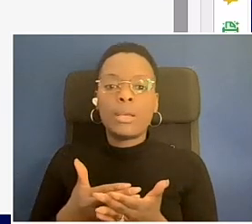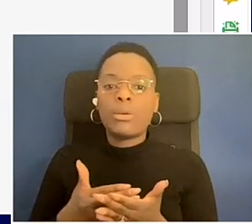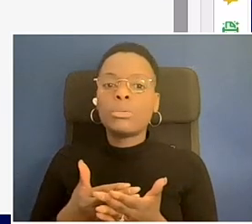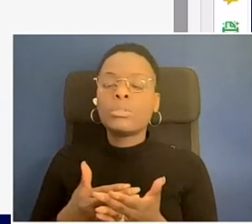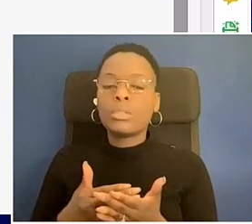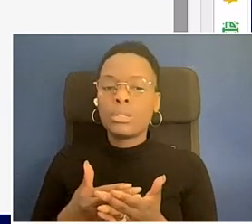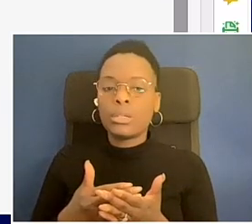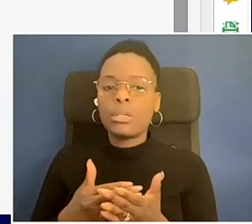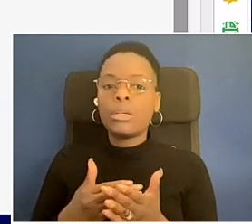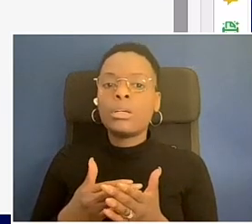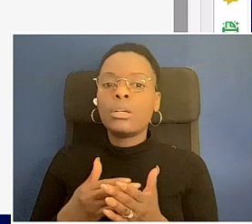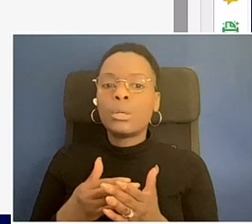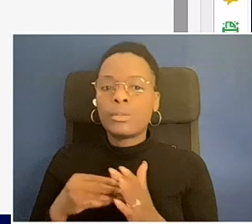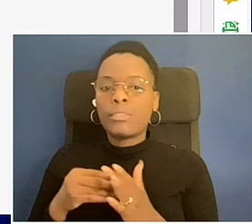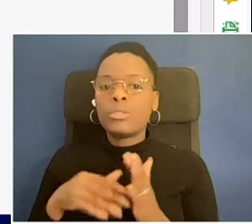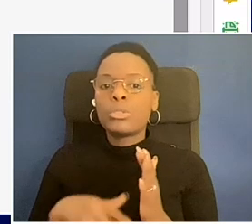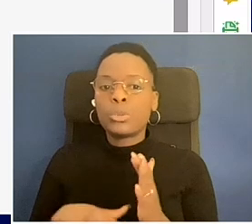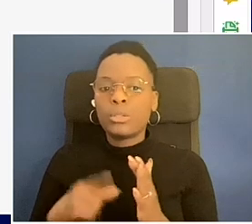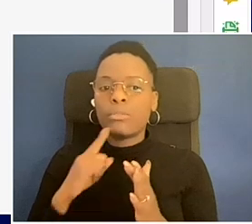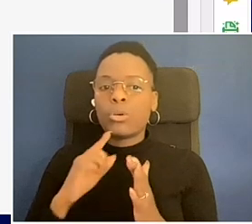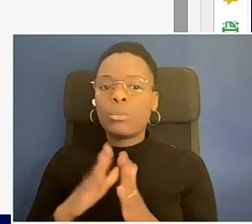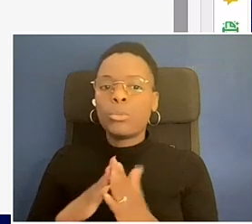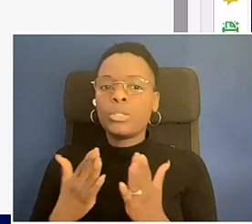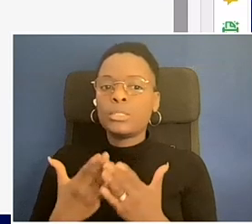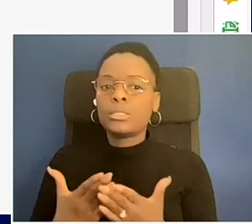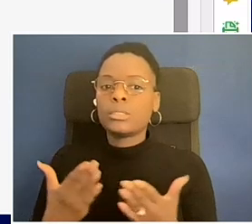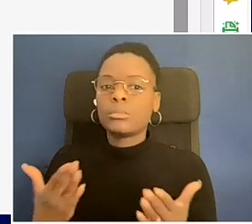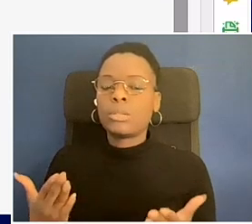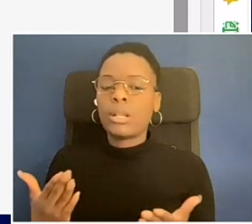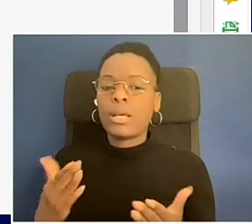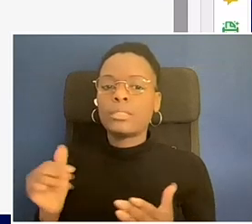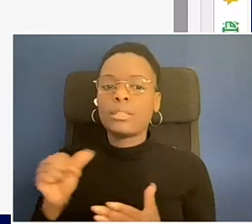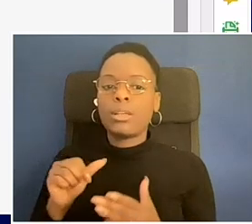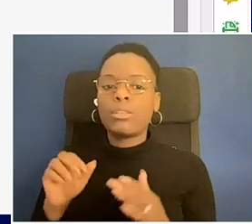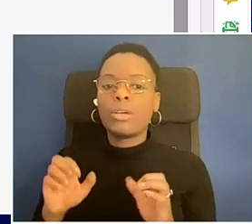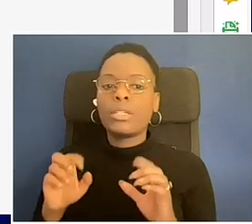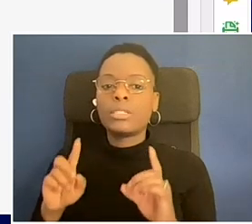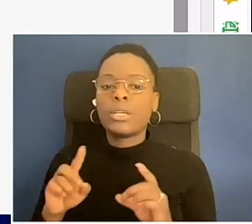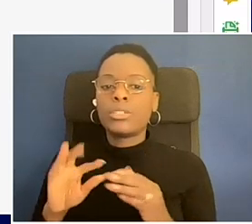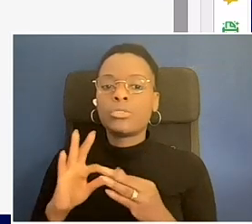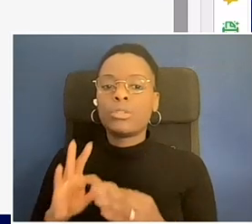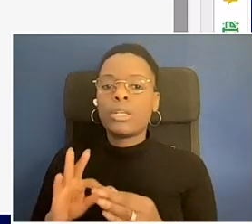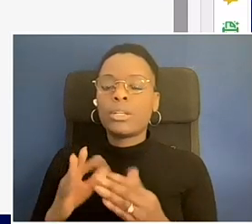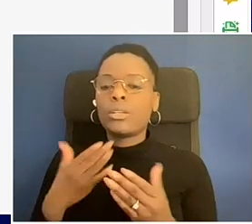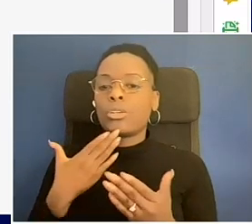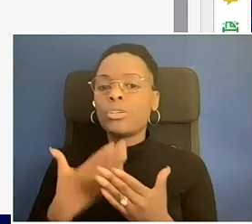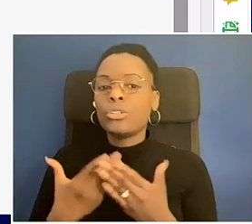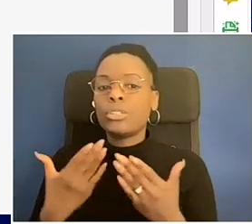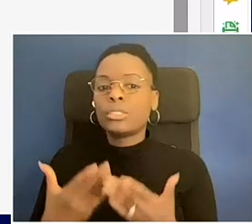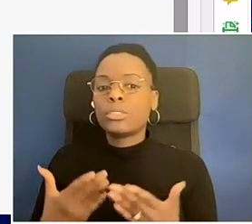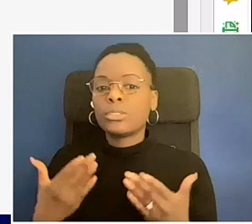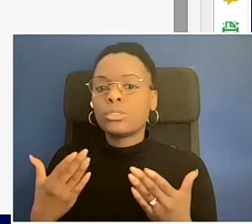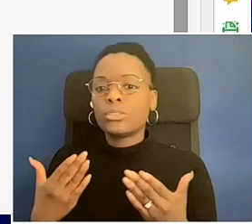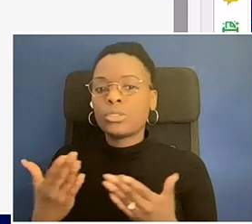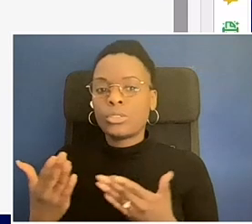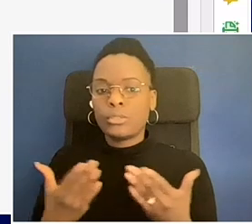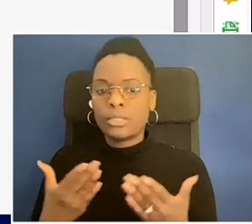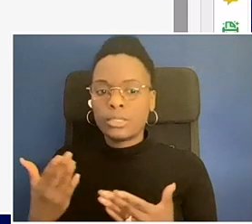supplies, and other educationally-related goods and services provided by the institution for which the institution obtains the student's or parent's